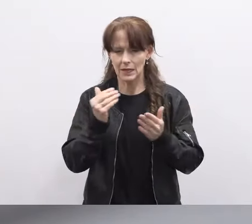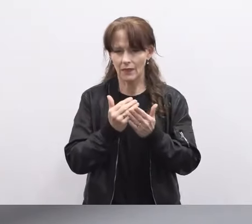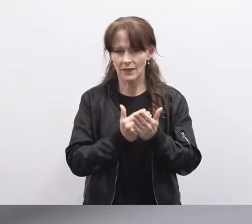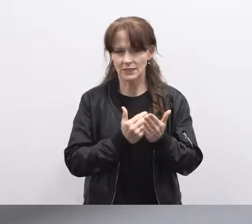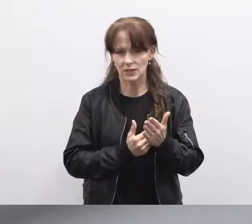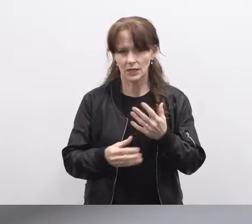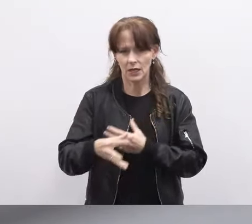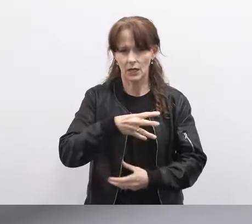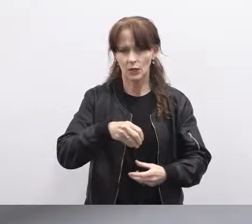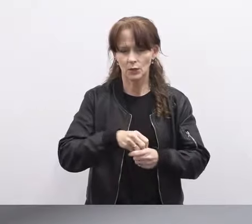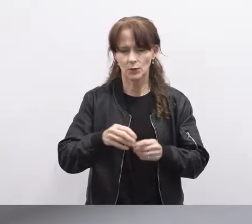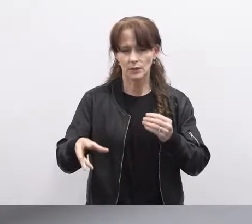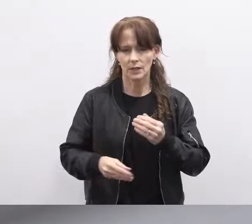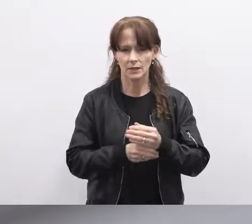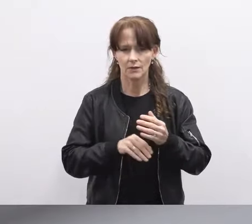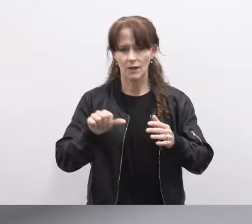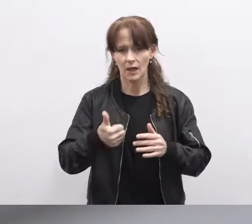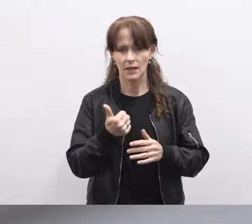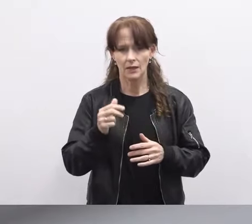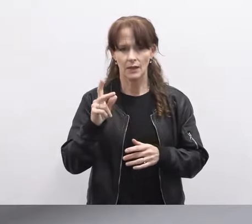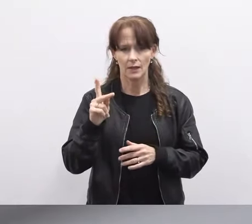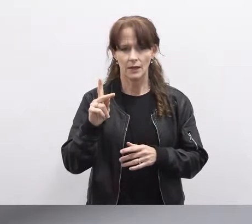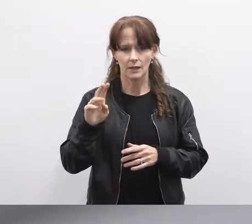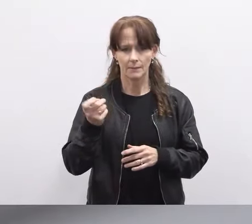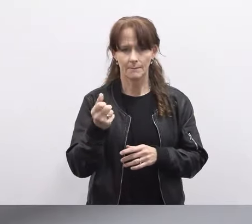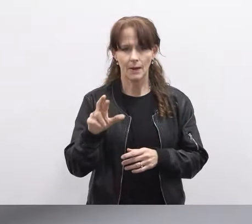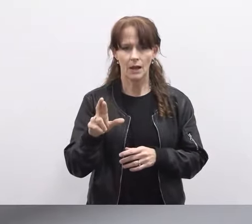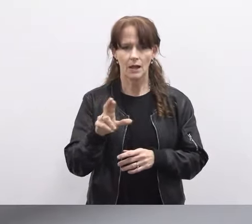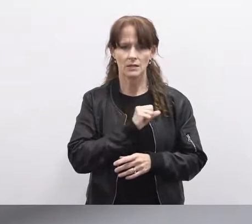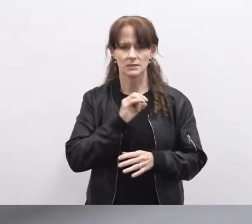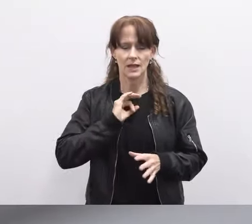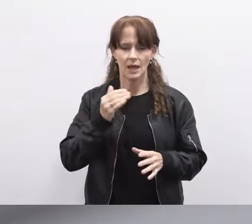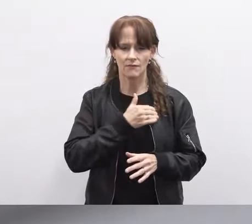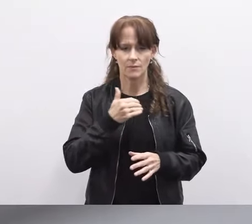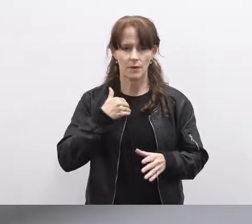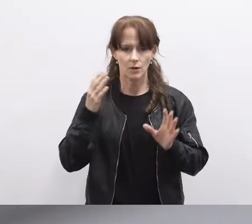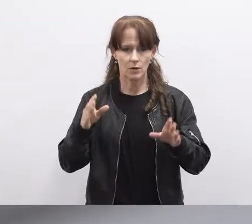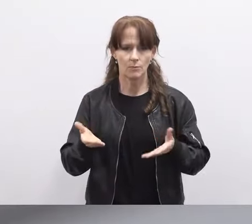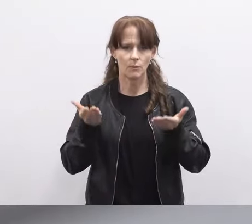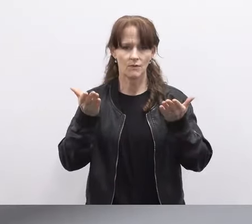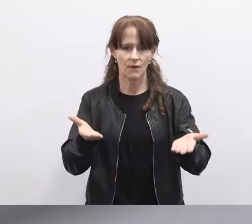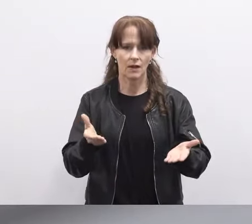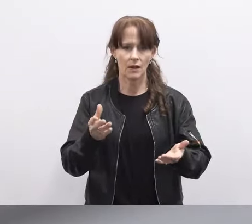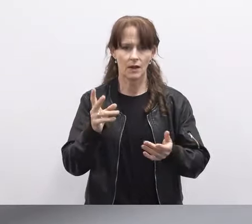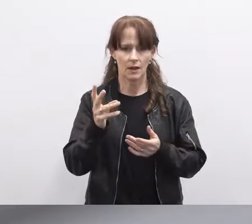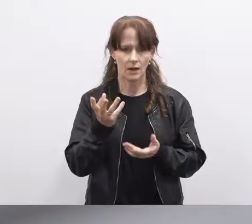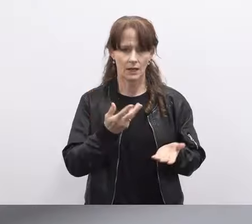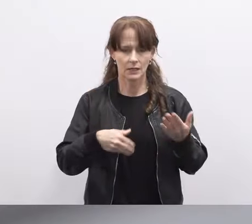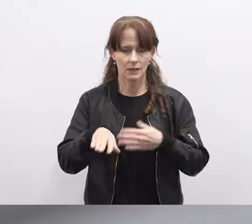included the addition of another Kamai speaking staff member who will be providing Kamai translation for our families.